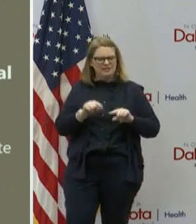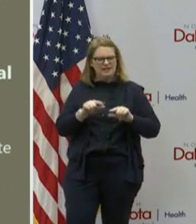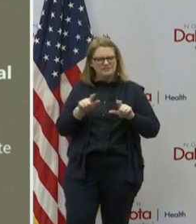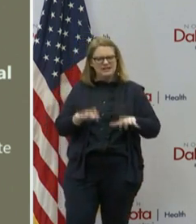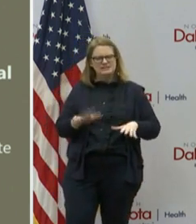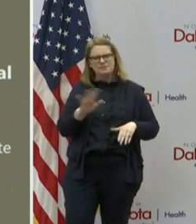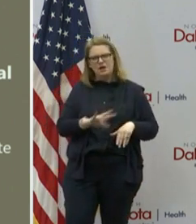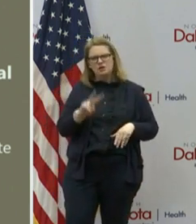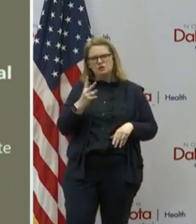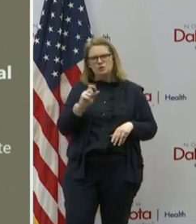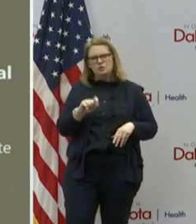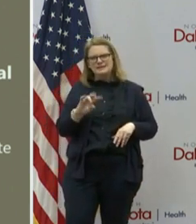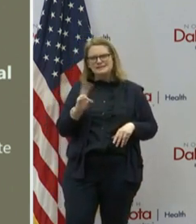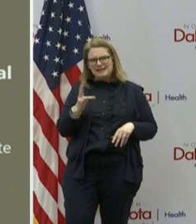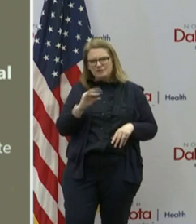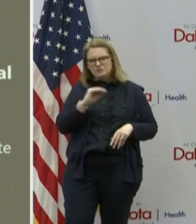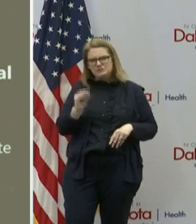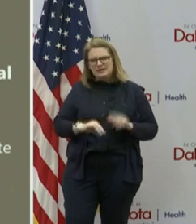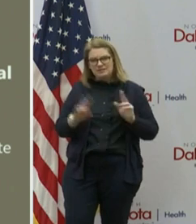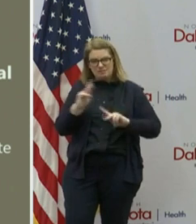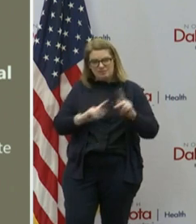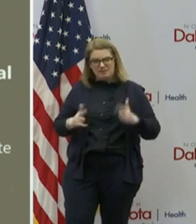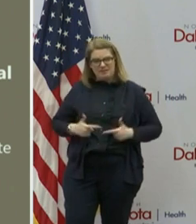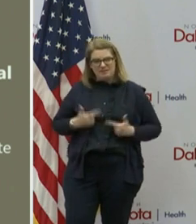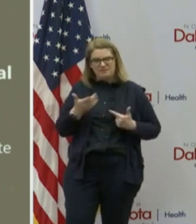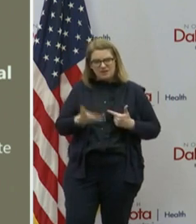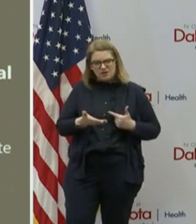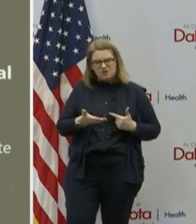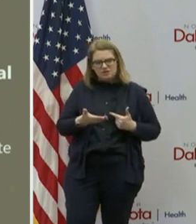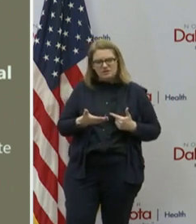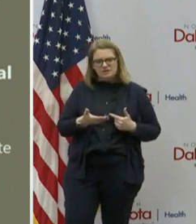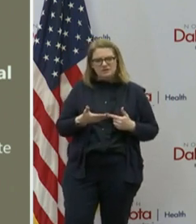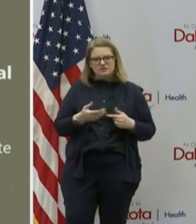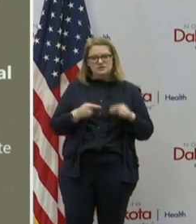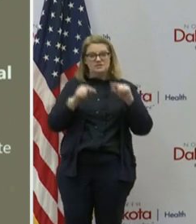AT THE REGION, SOUTH DAKOTA, WHICH IS NUMBER TWO IN OUR